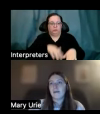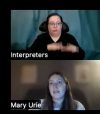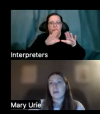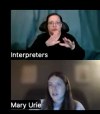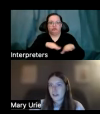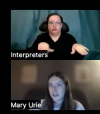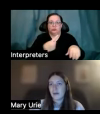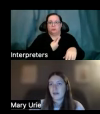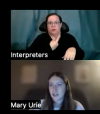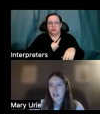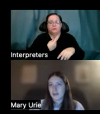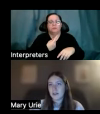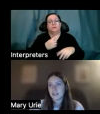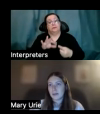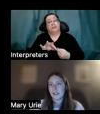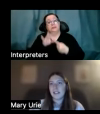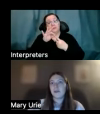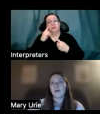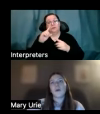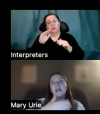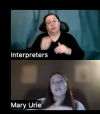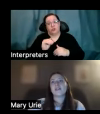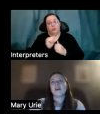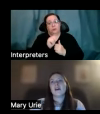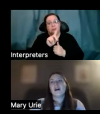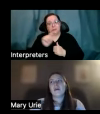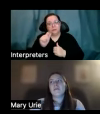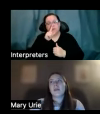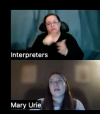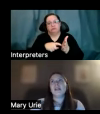especially with a child with disabilities, who requires maybe